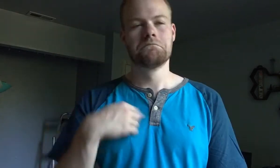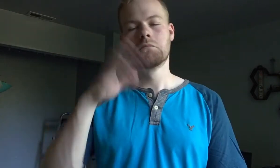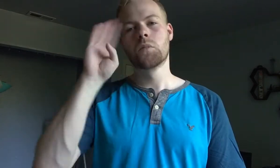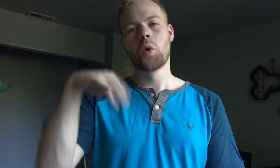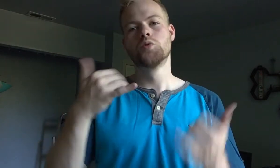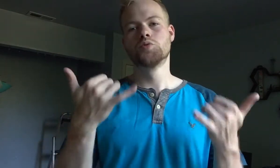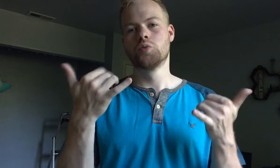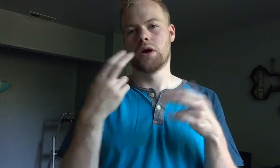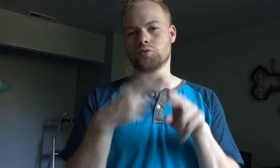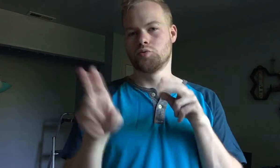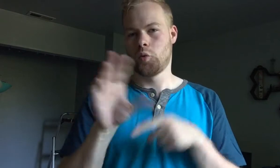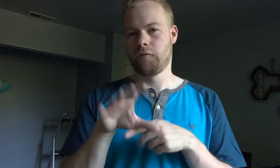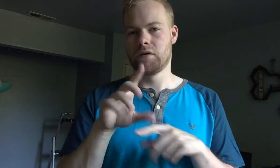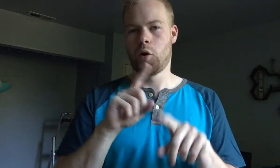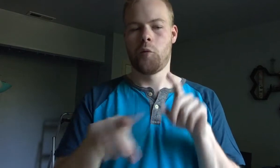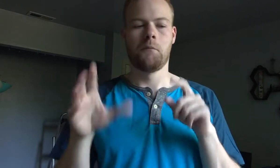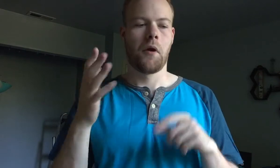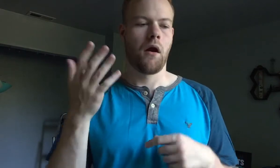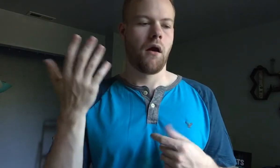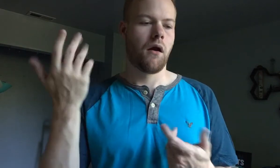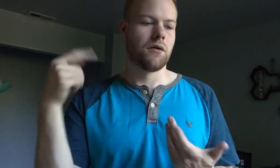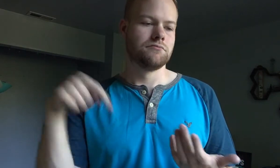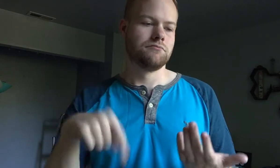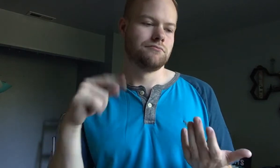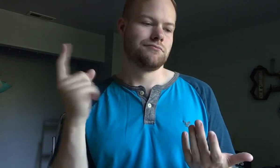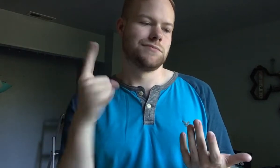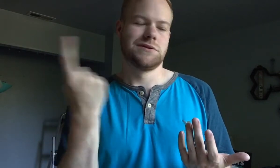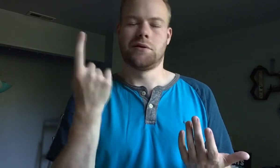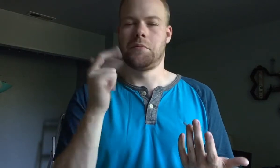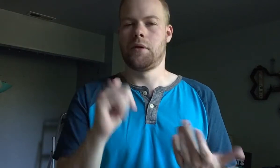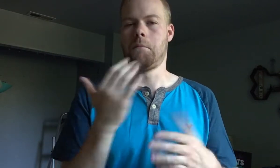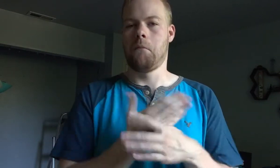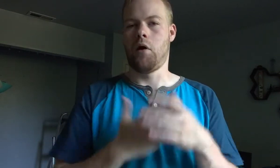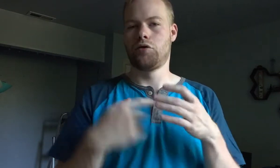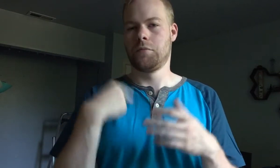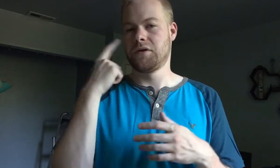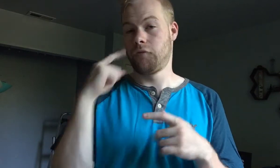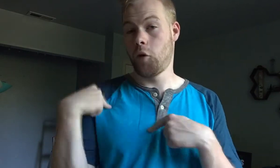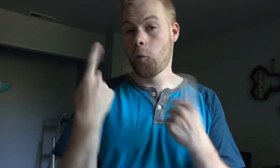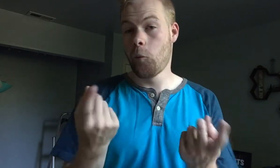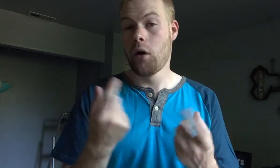I know today was a short video, but it was just something that was bothering me for a while.